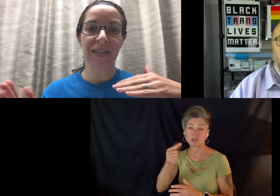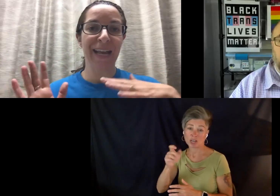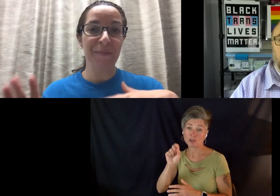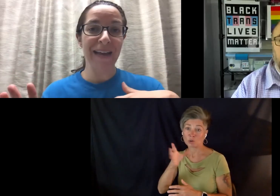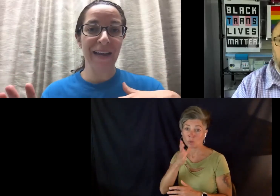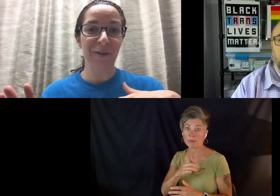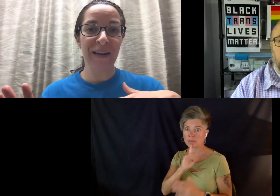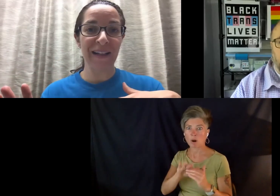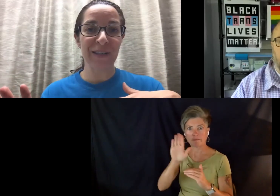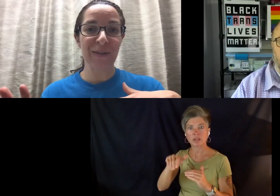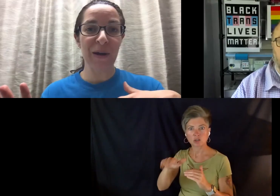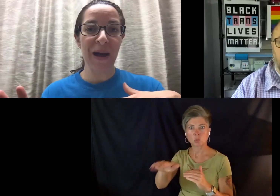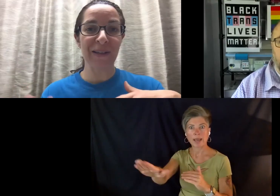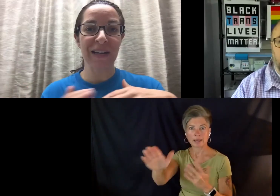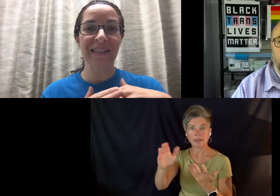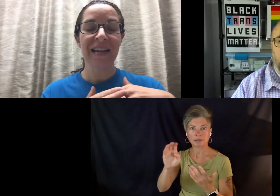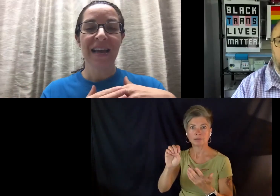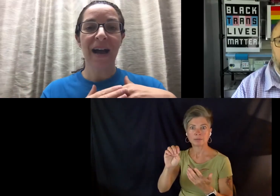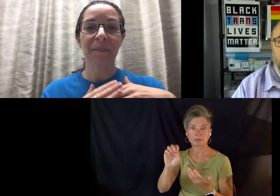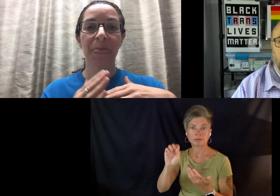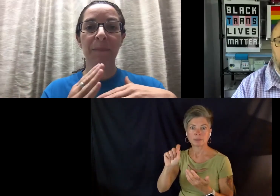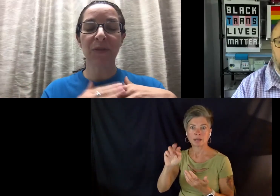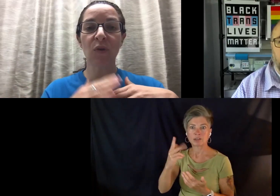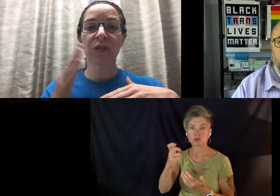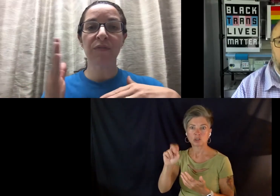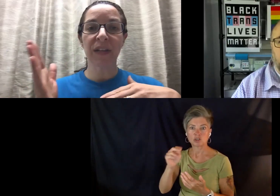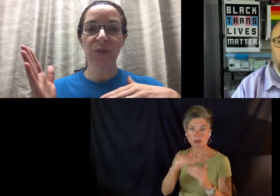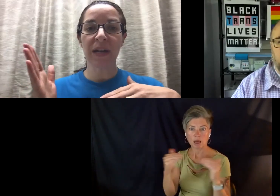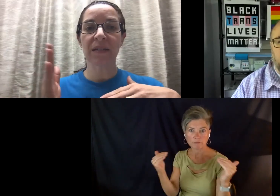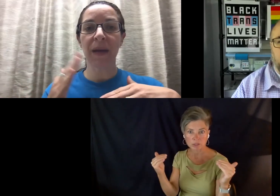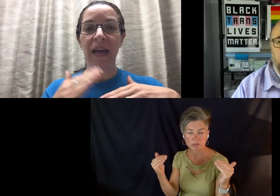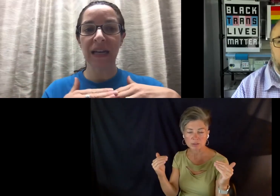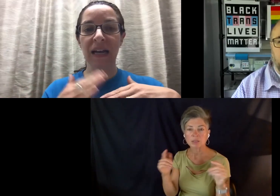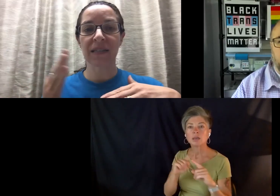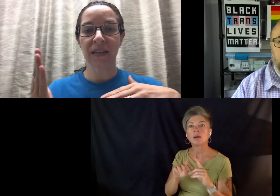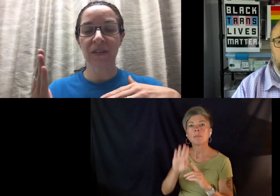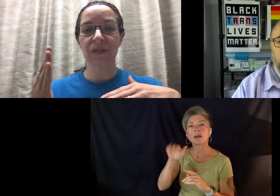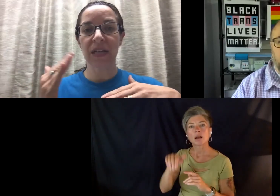And again, I'm not an endocrinologist so I apologize, but those fluctuate depending on cycles.